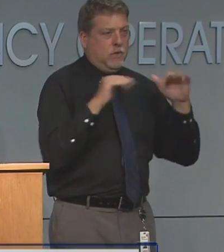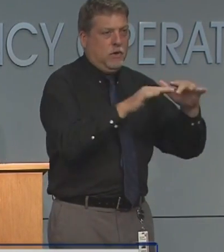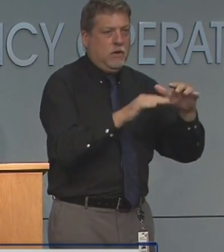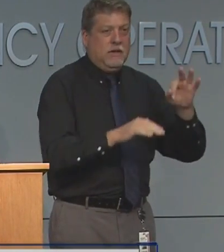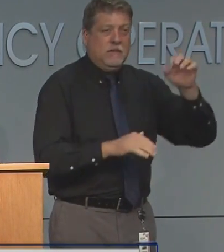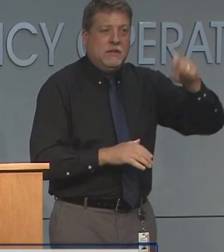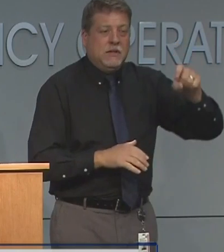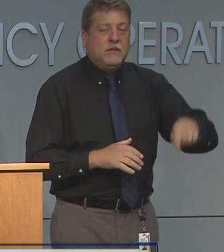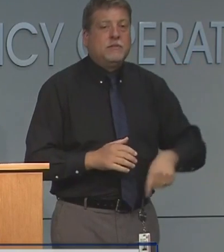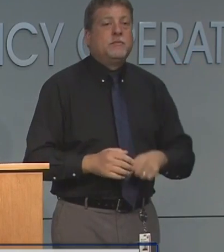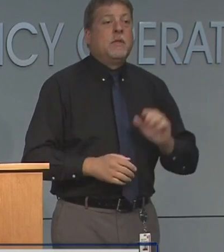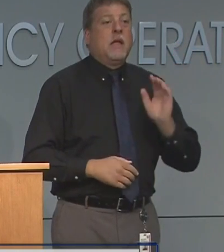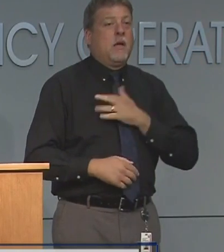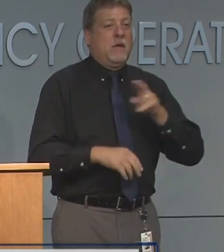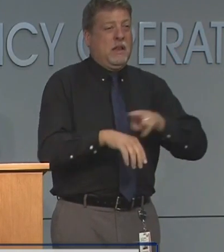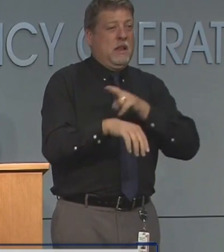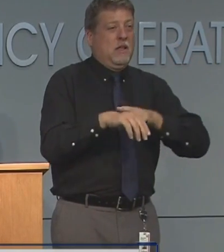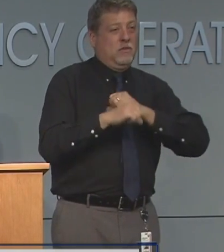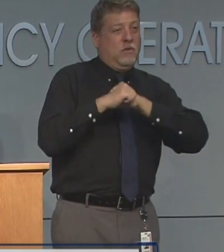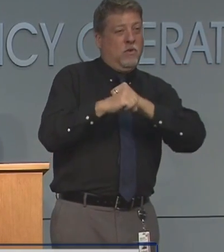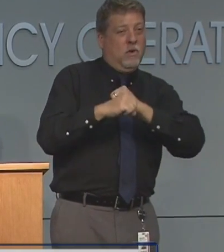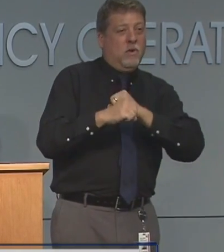WILL HOLD ANOTHER PRESS CONFERENCE